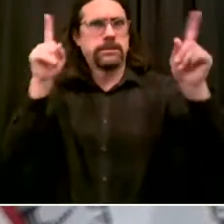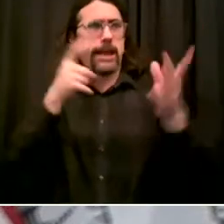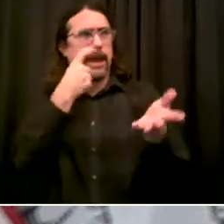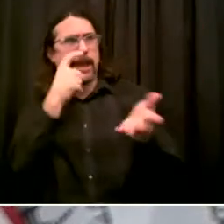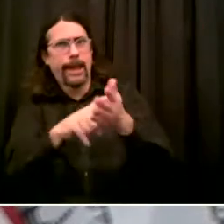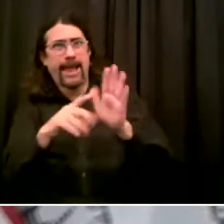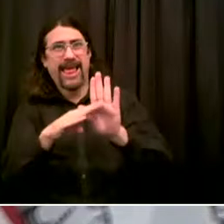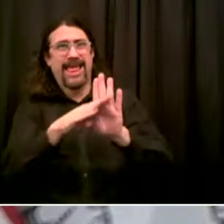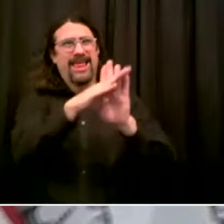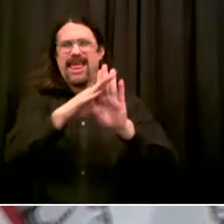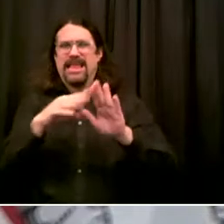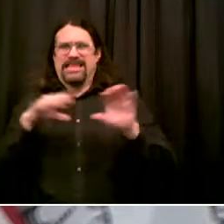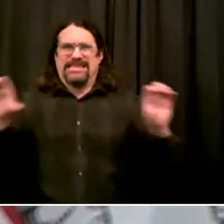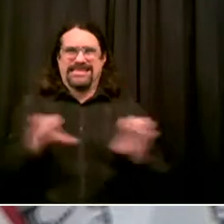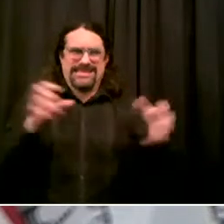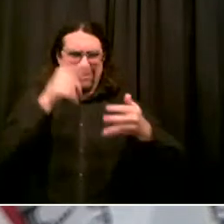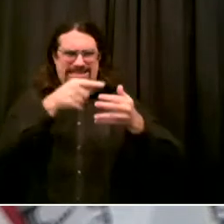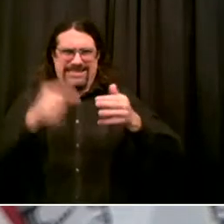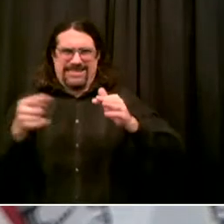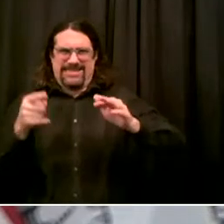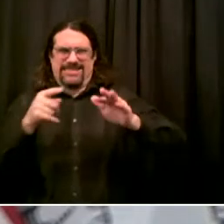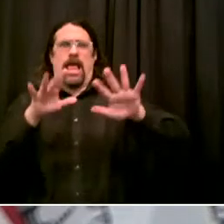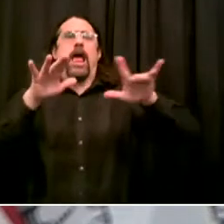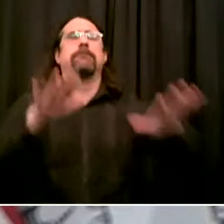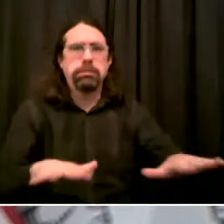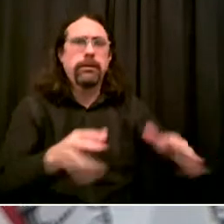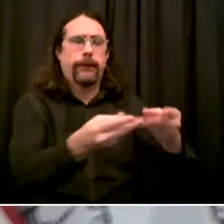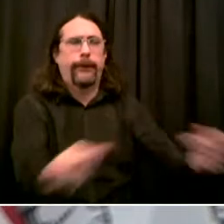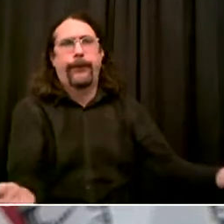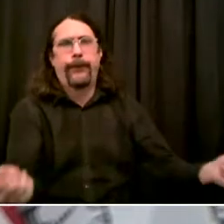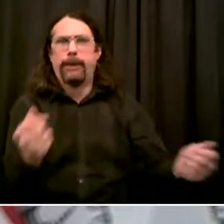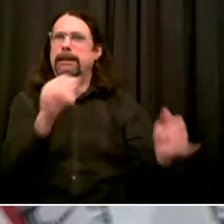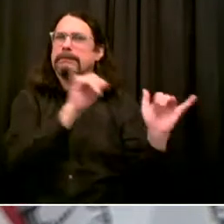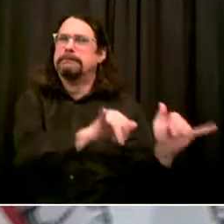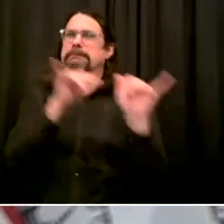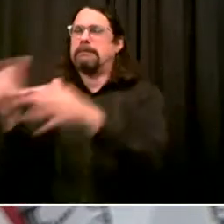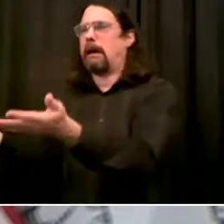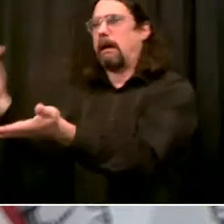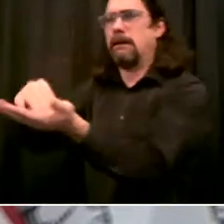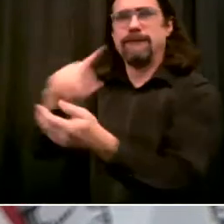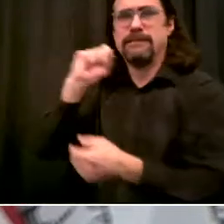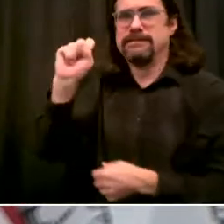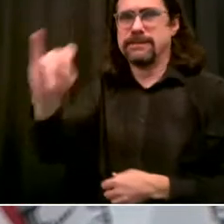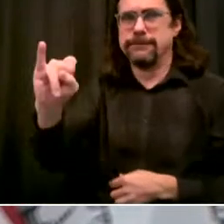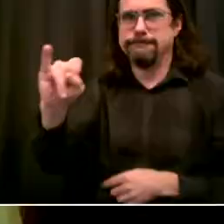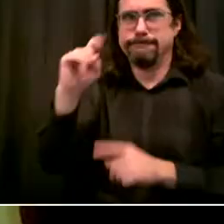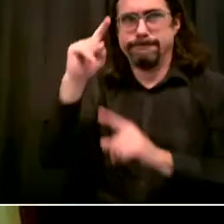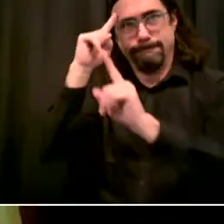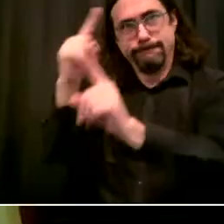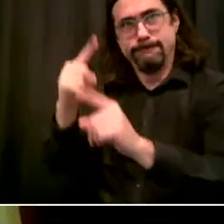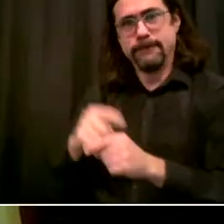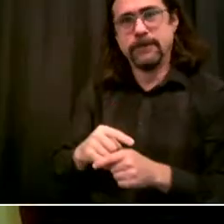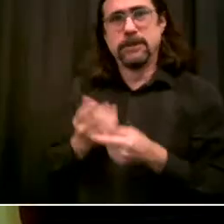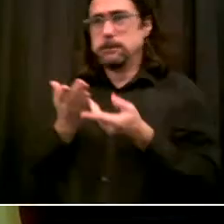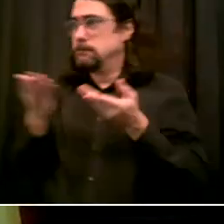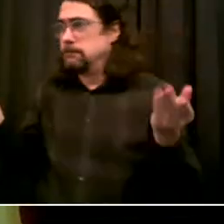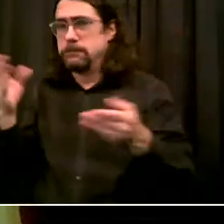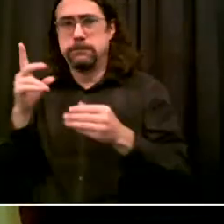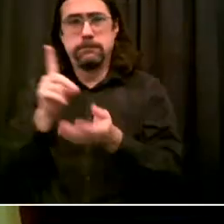THIS ZIP CODE IN STATEN ISLAND WILL DO THE SAME. IS THERE ANYTHIING YOYOU WWNTA ADD? I CAN'T HEAR YOU IIYOF U U EAR